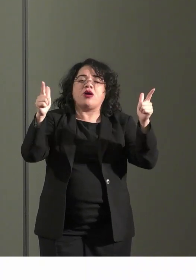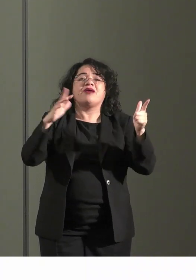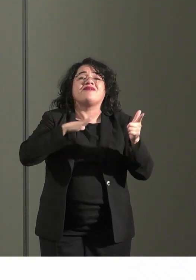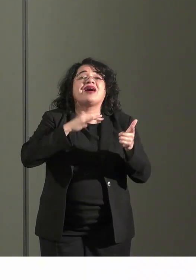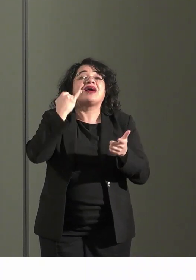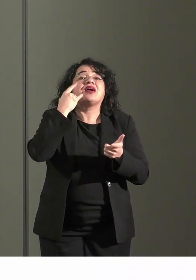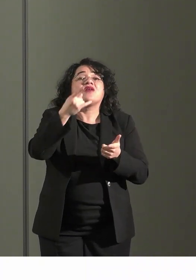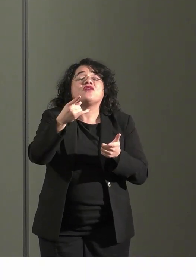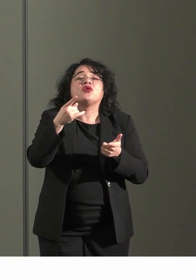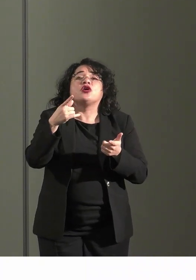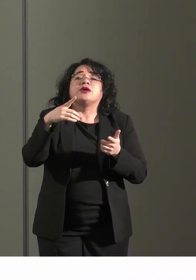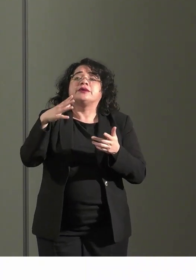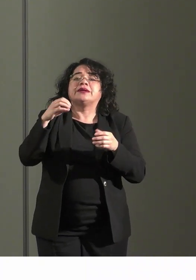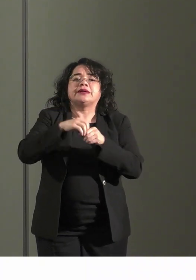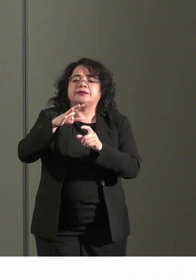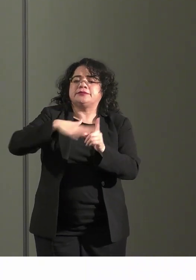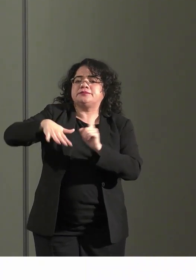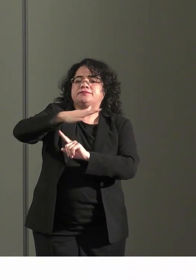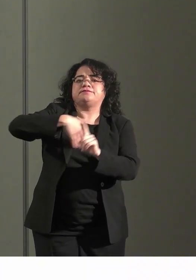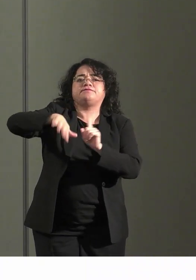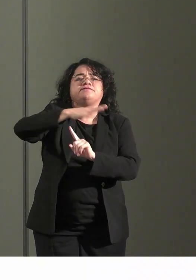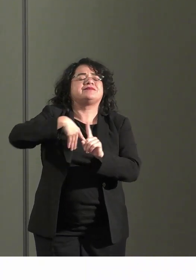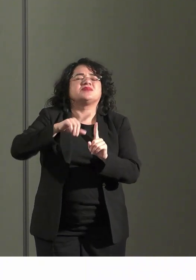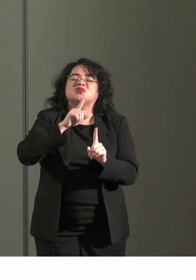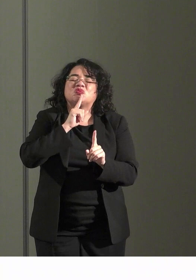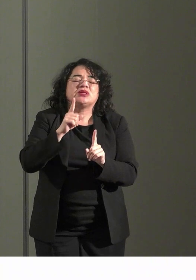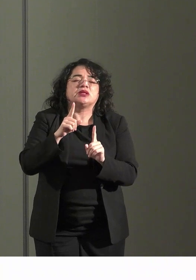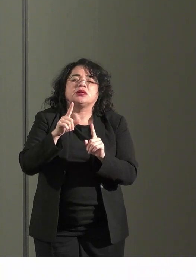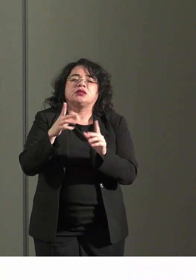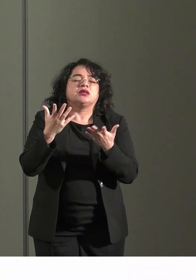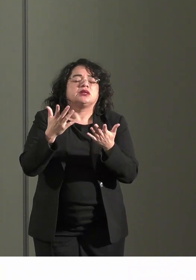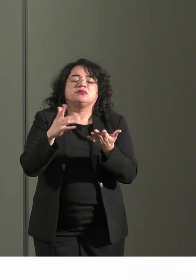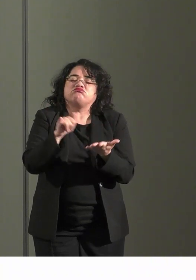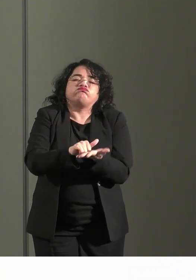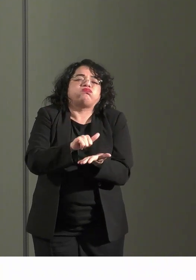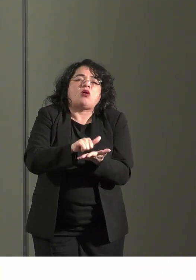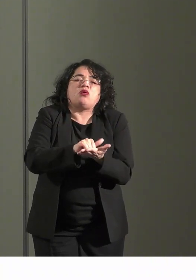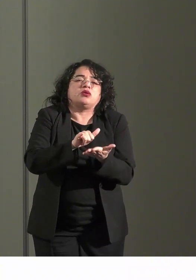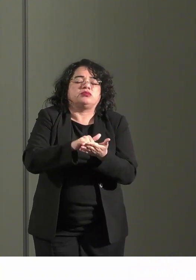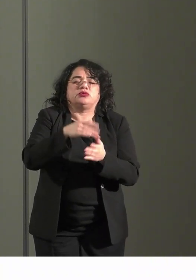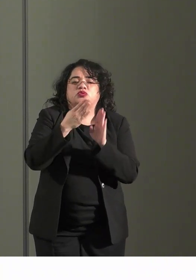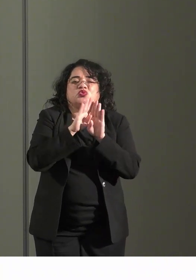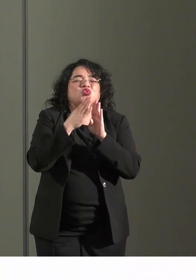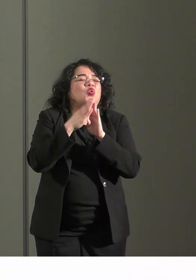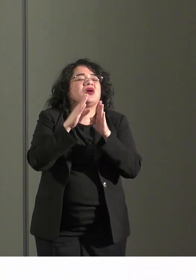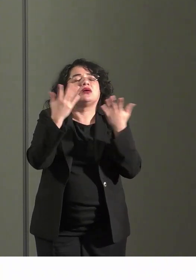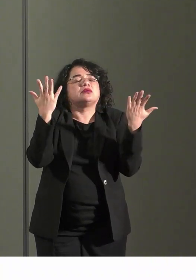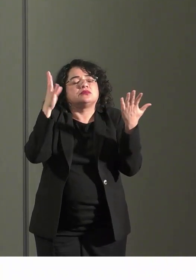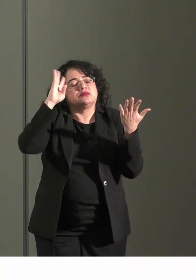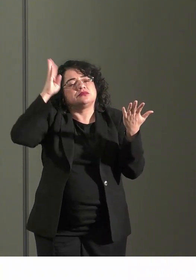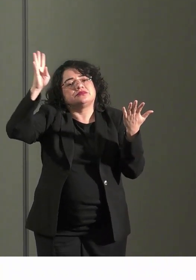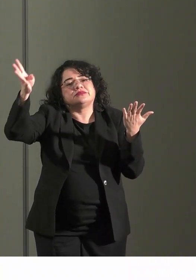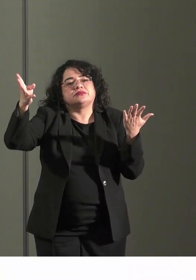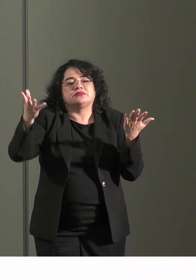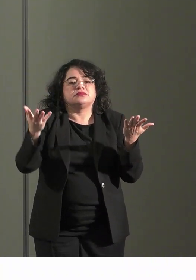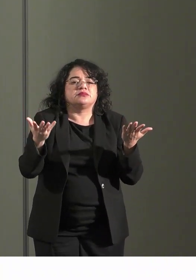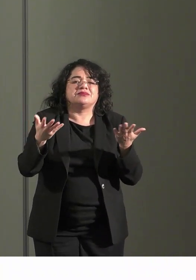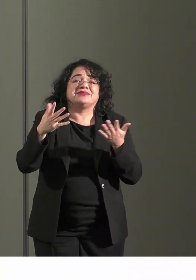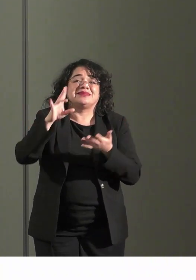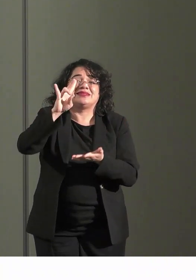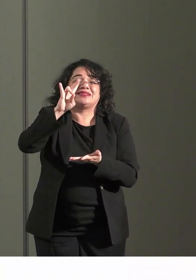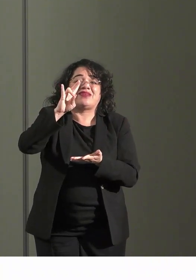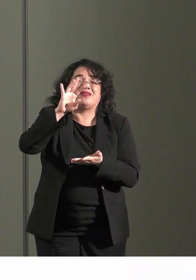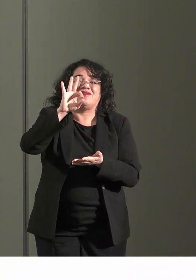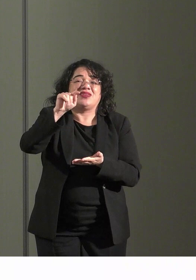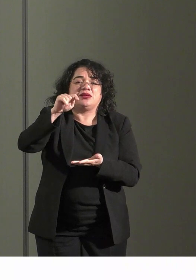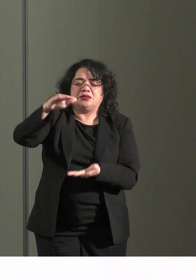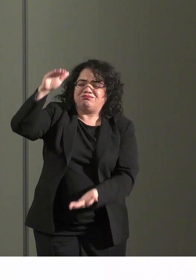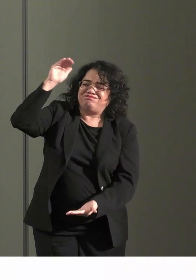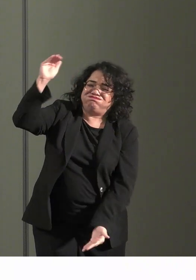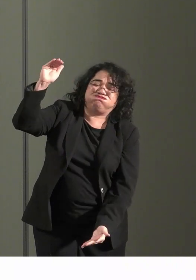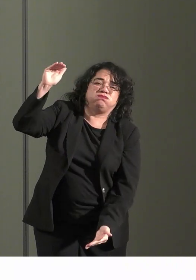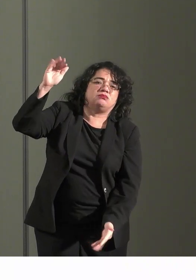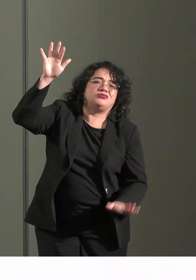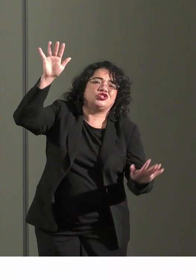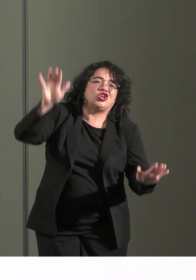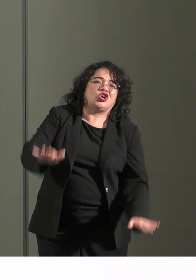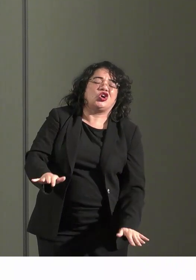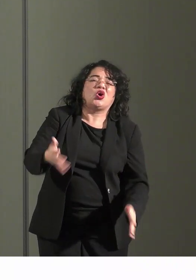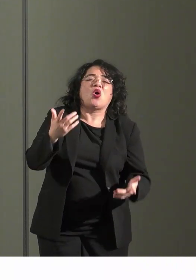the climate it is impossible to put a door. You have 7 feet of snow other reasons that are not